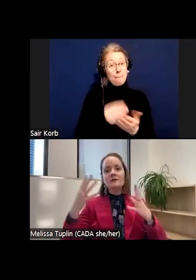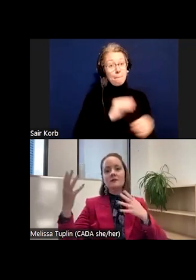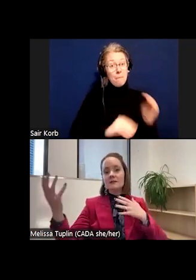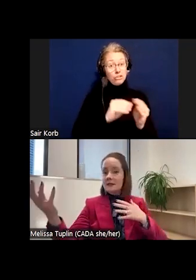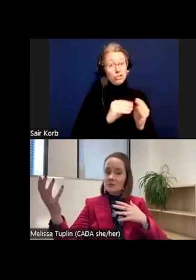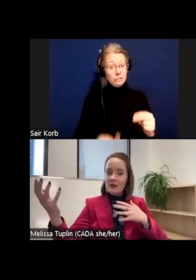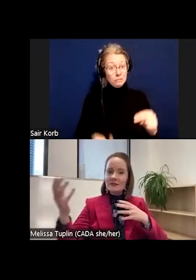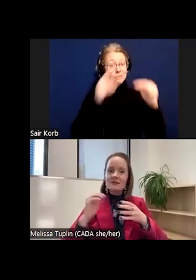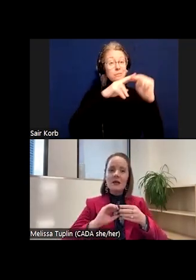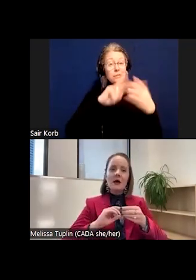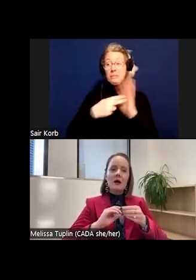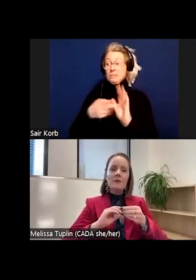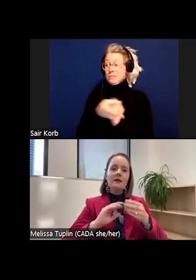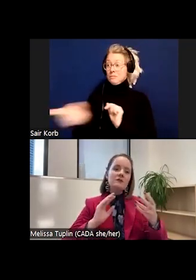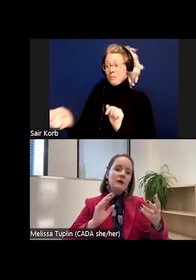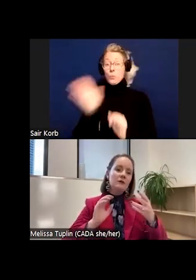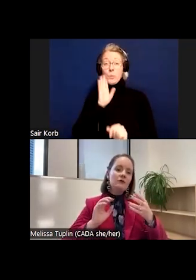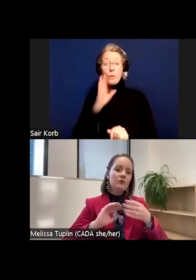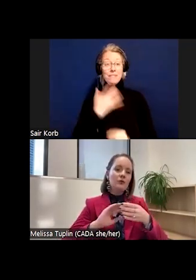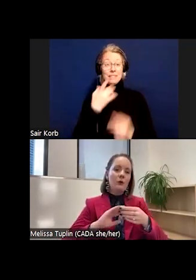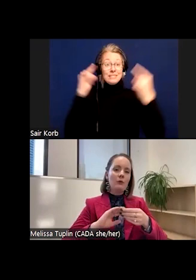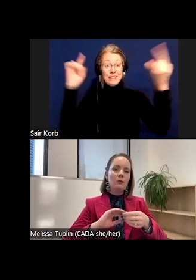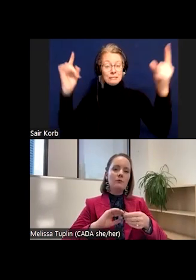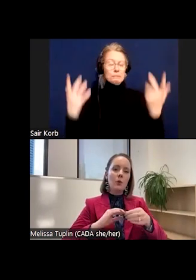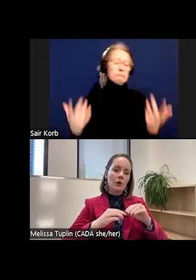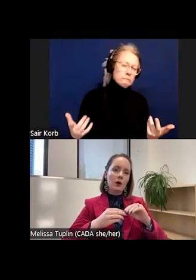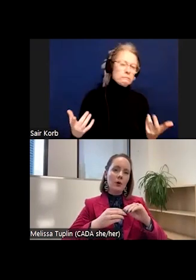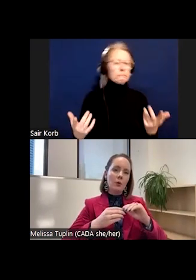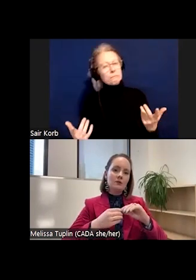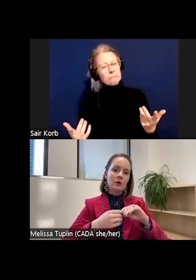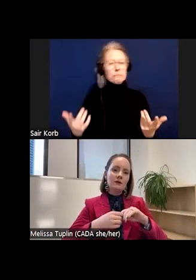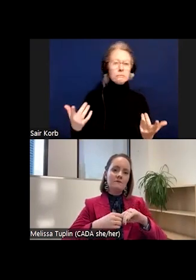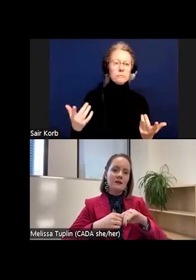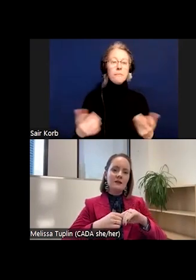success rates. And every time we run a program, we learn more about what targeted funding